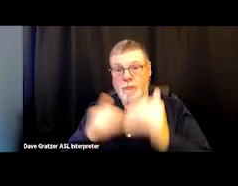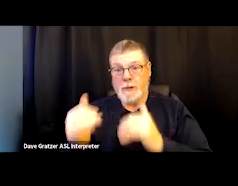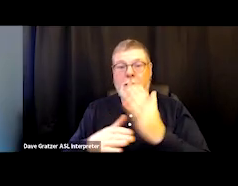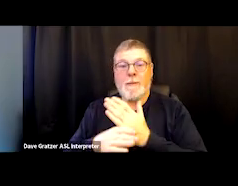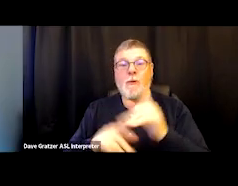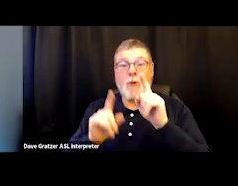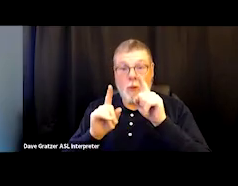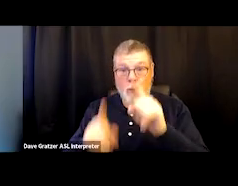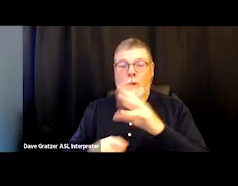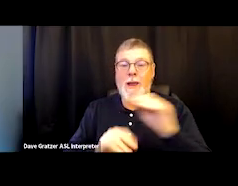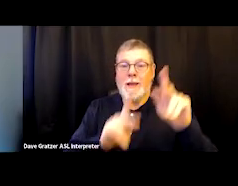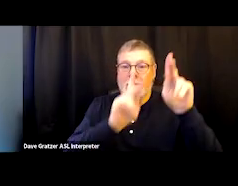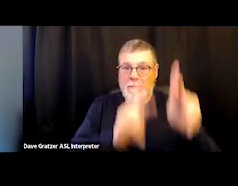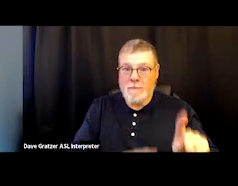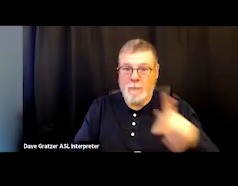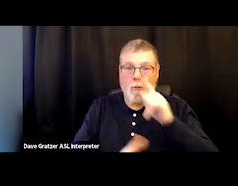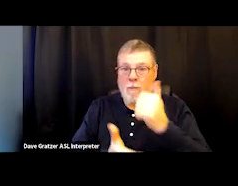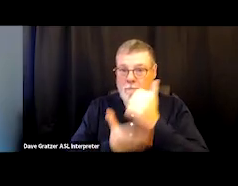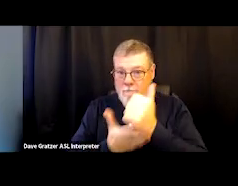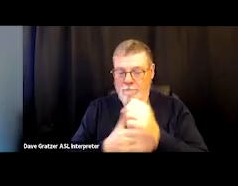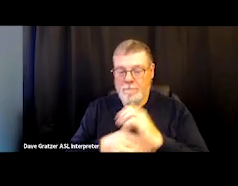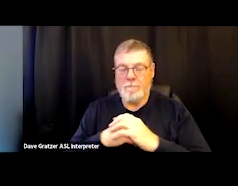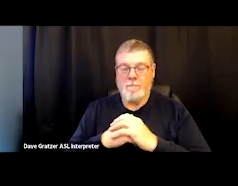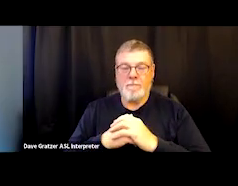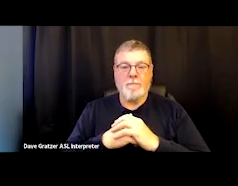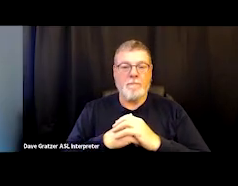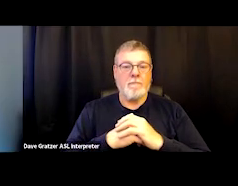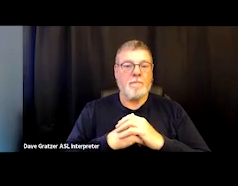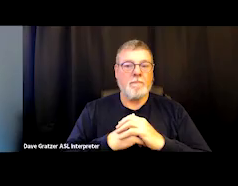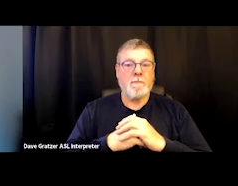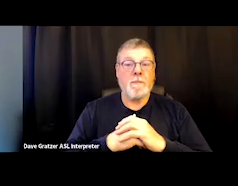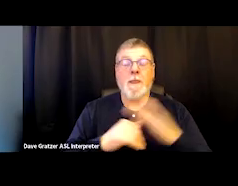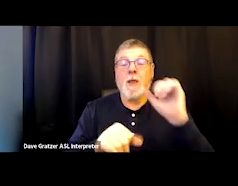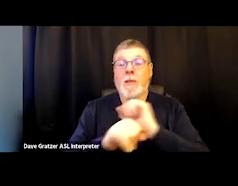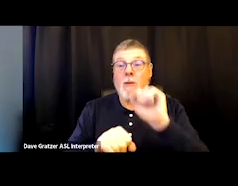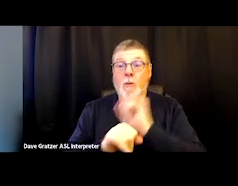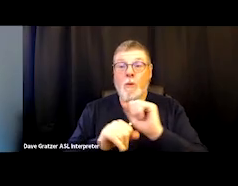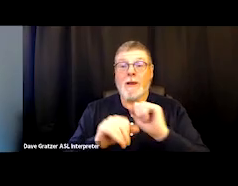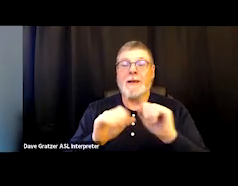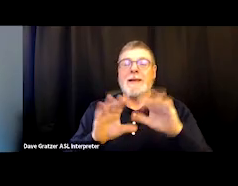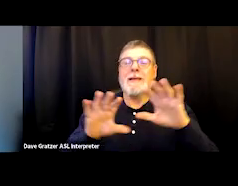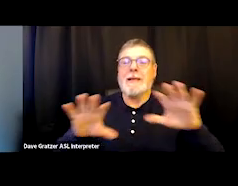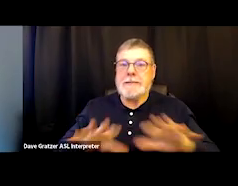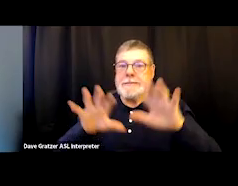and the applicant that you're assisting. A lot of the work is done kind of in the beginning